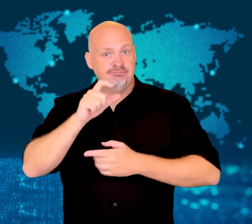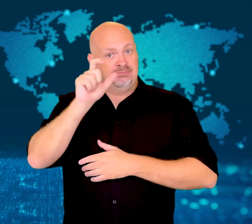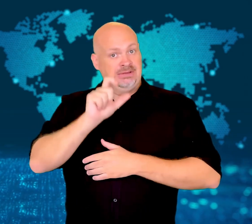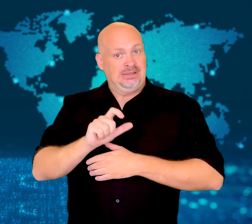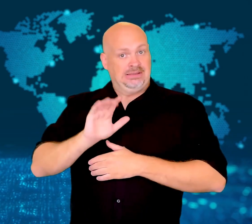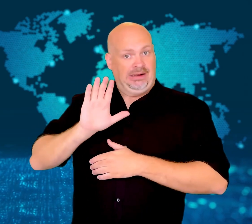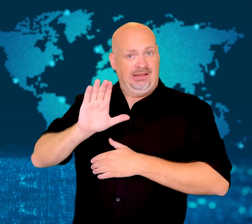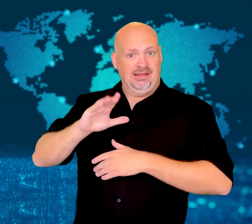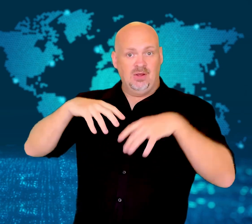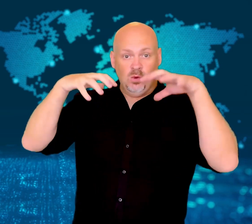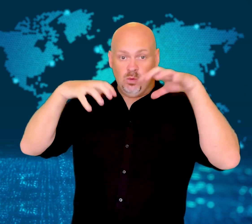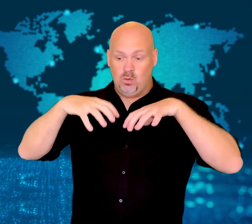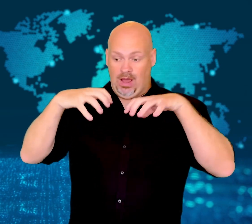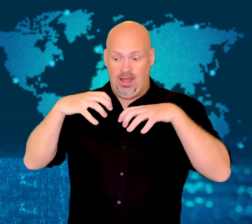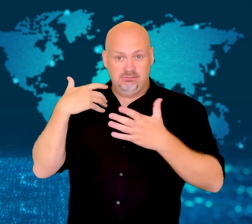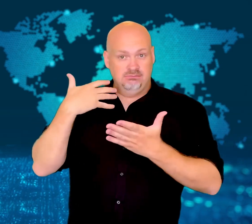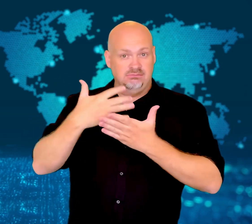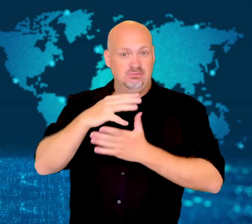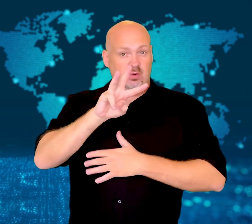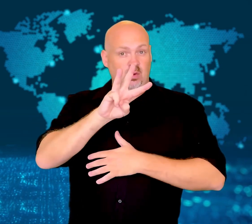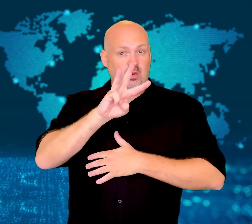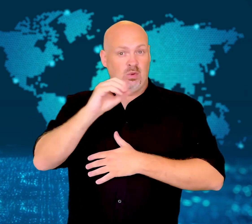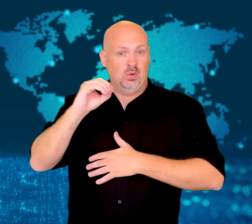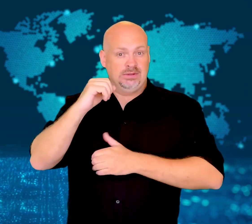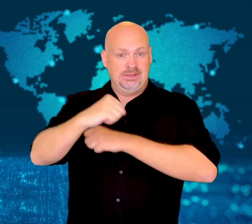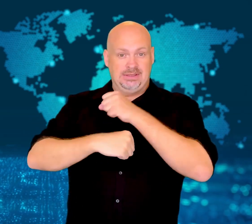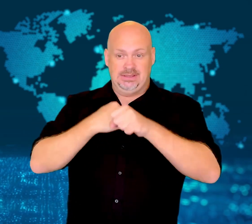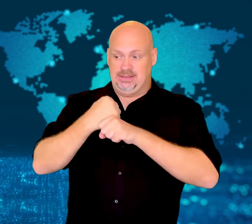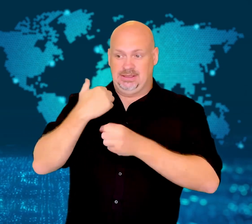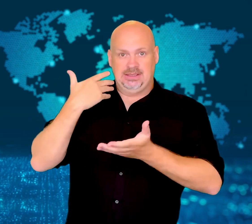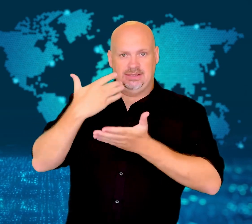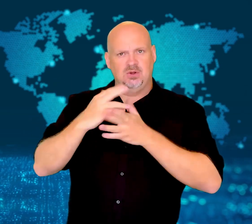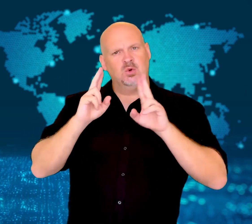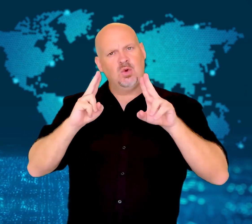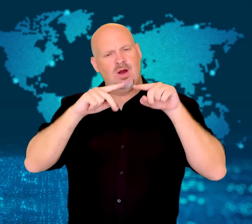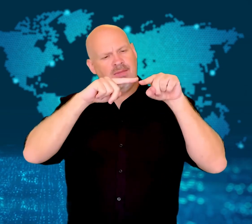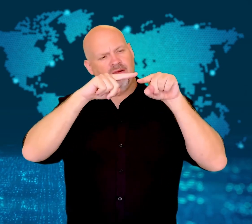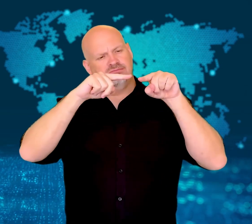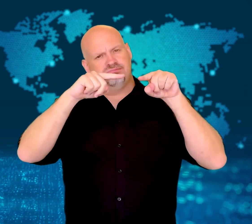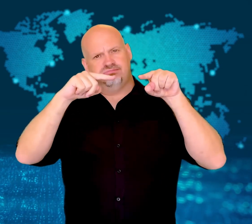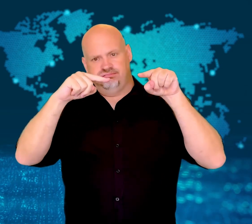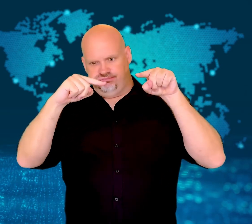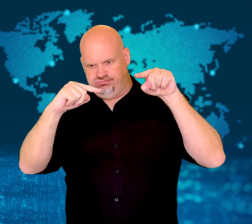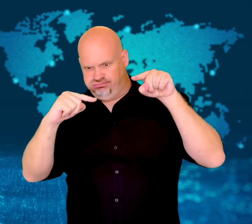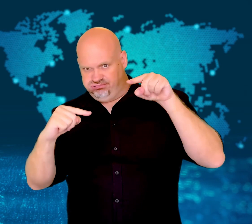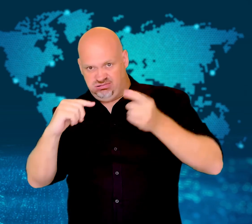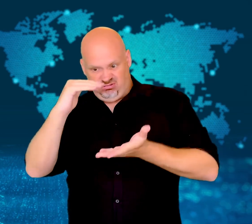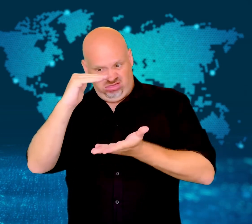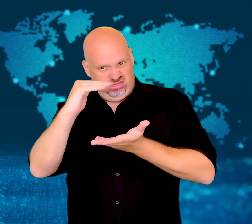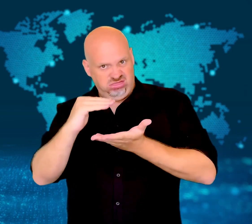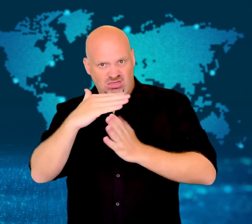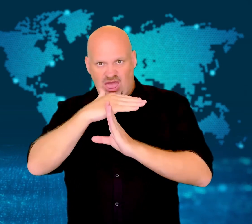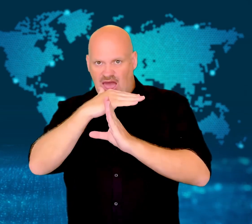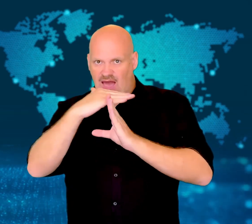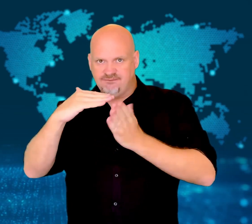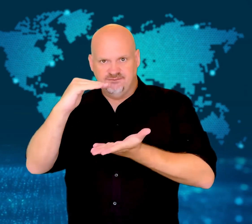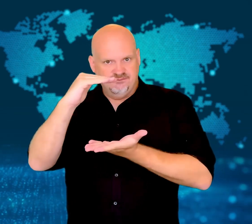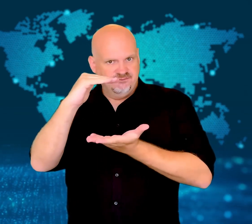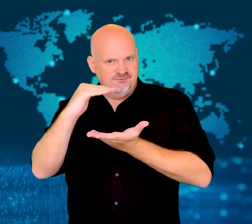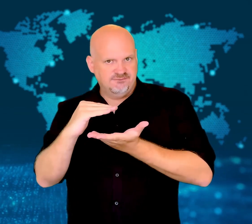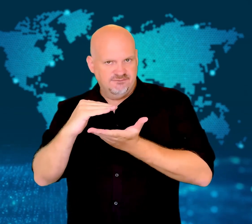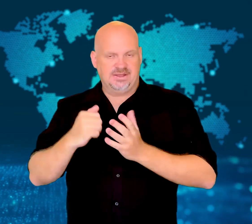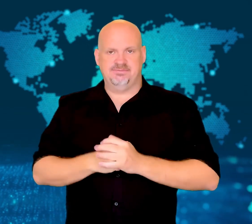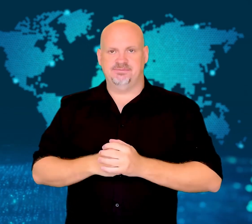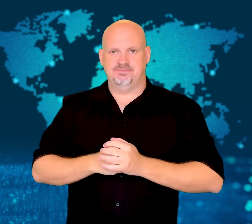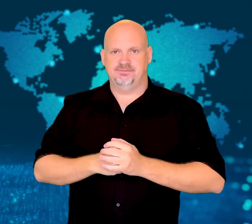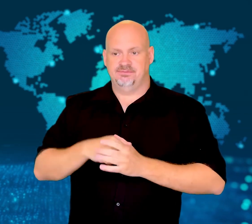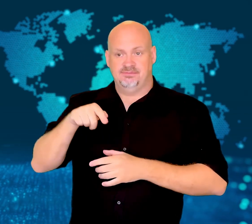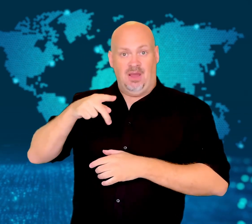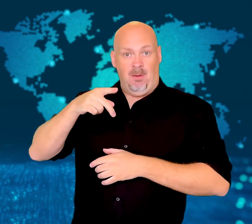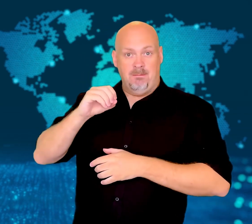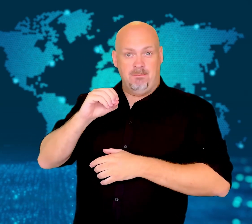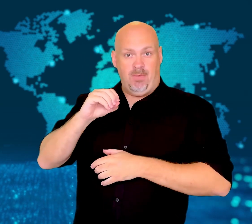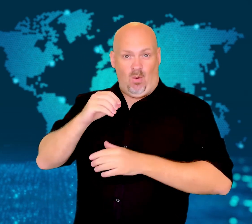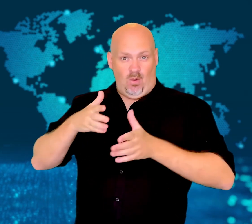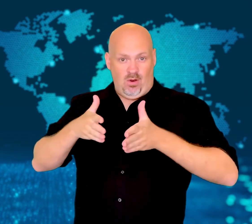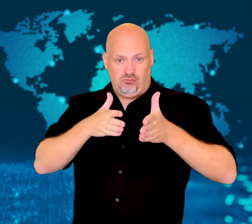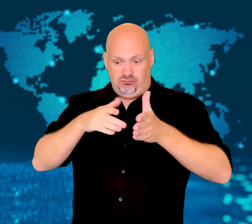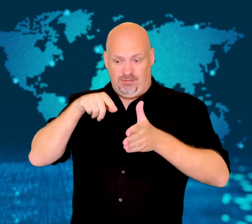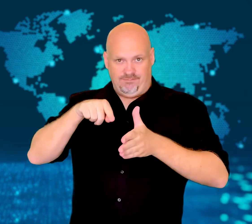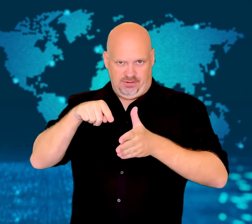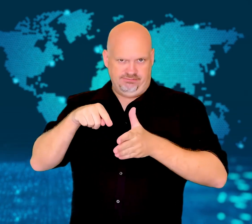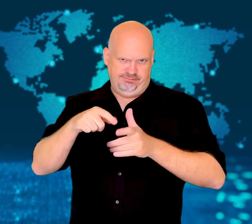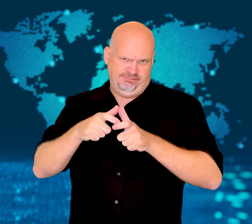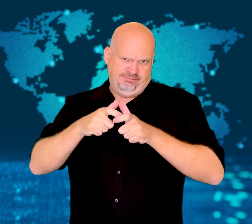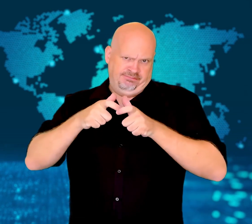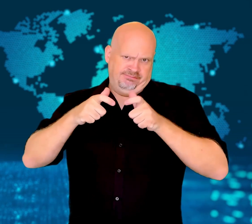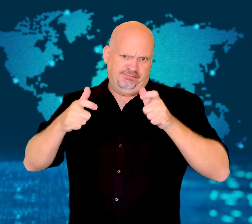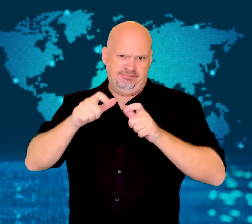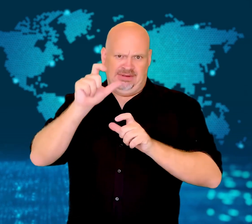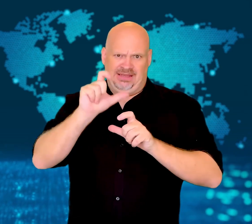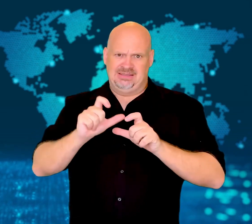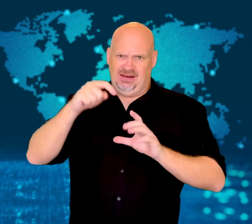A state-run research body, CNR, reports that Italy has received half its average